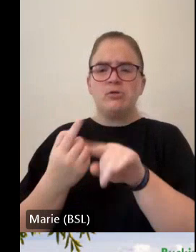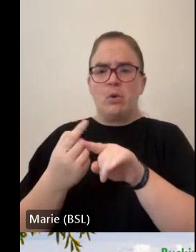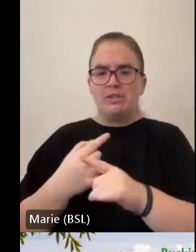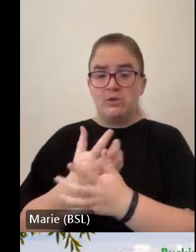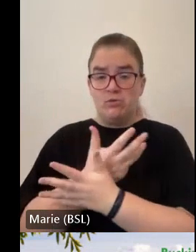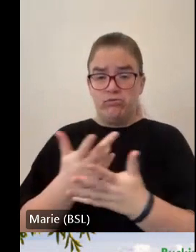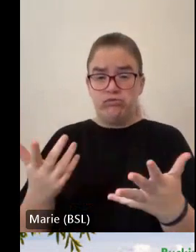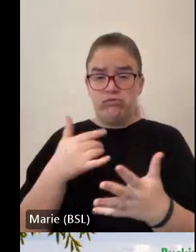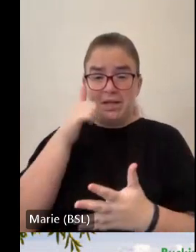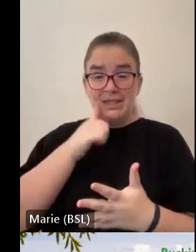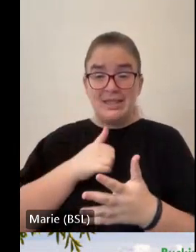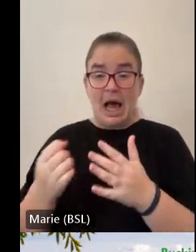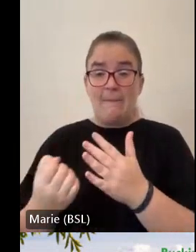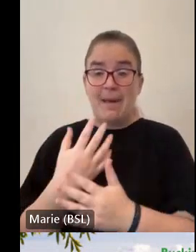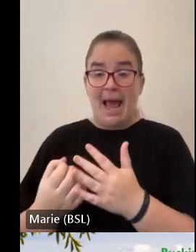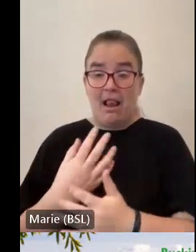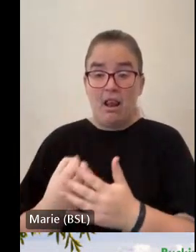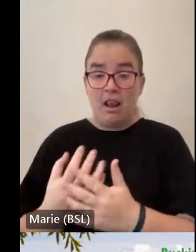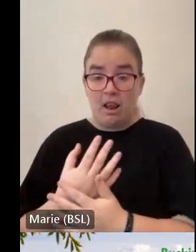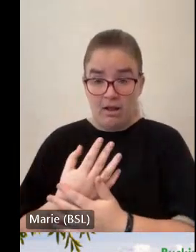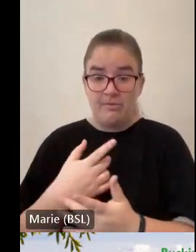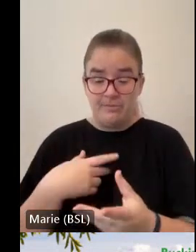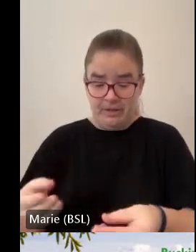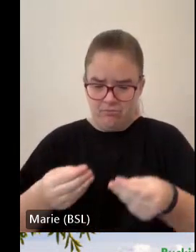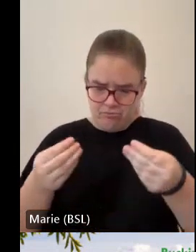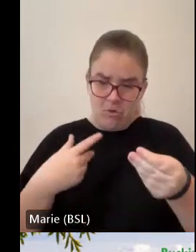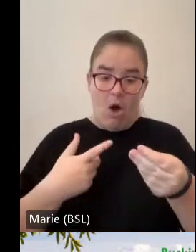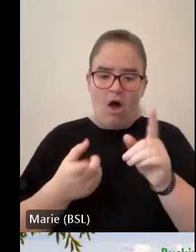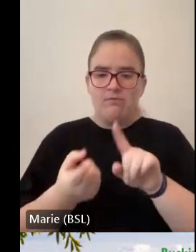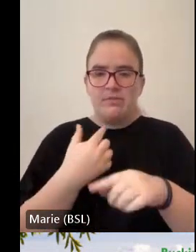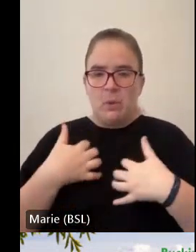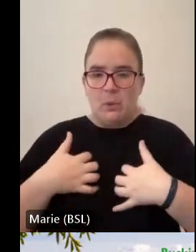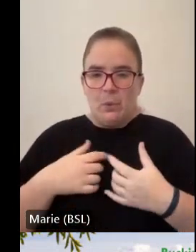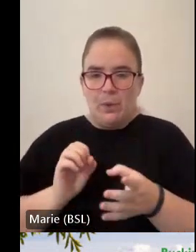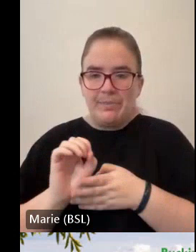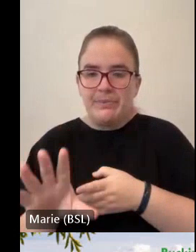we spoke to her for quite a while, and her dining room table